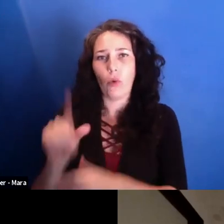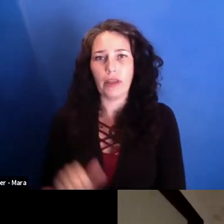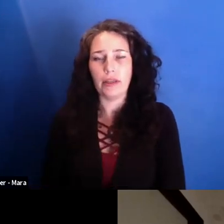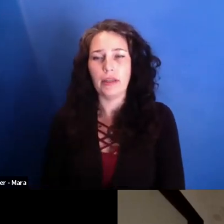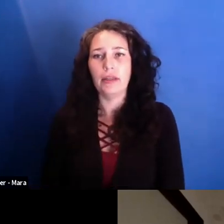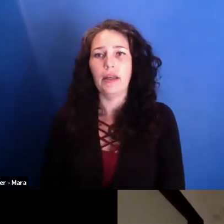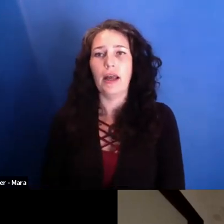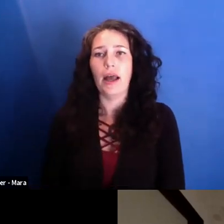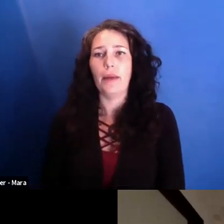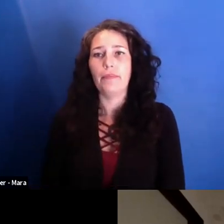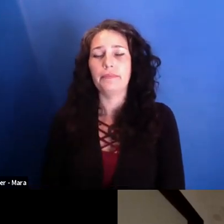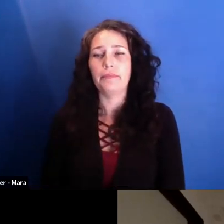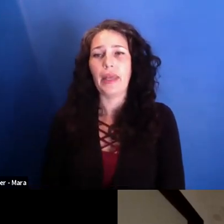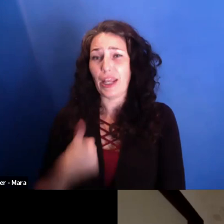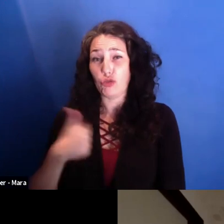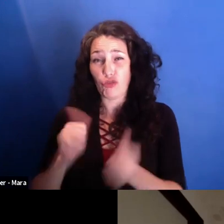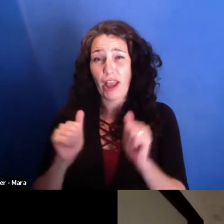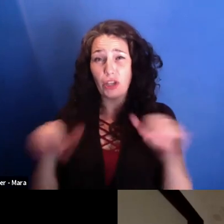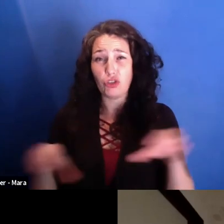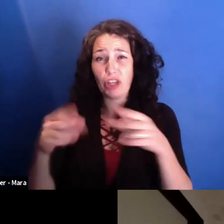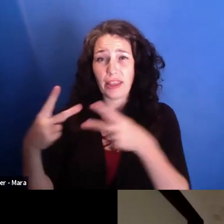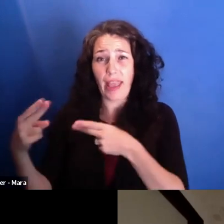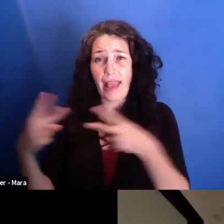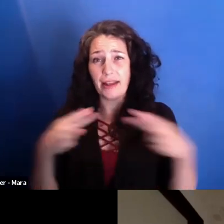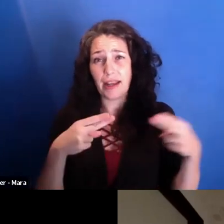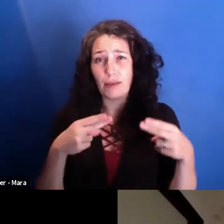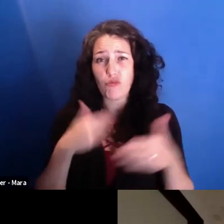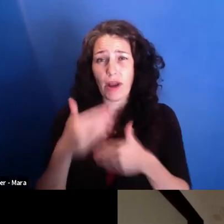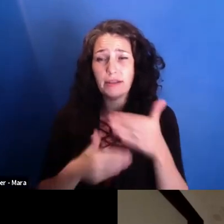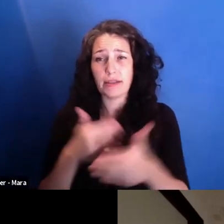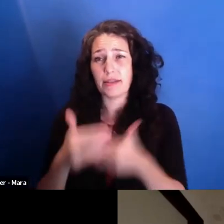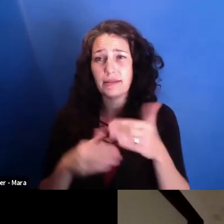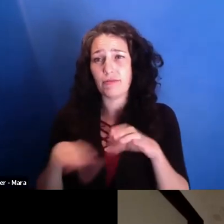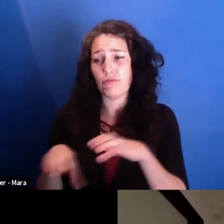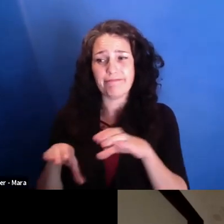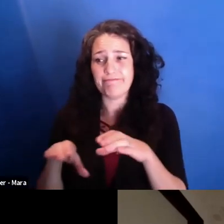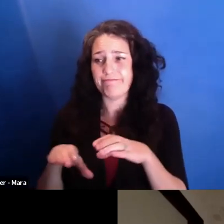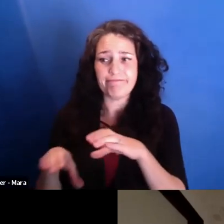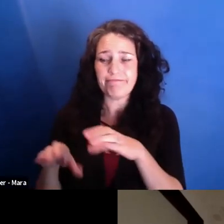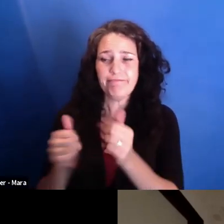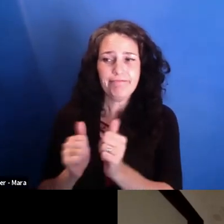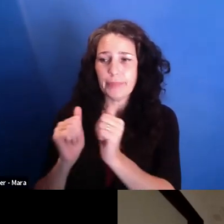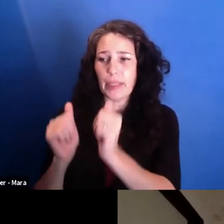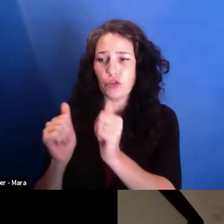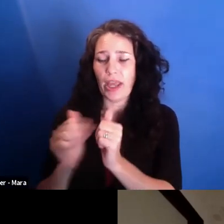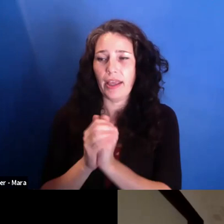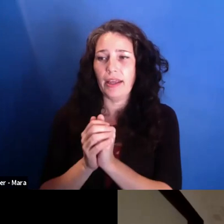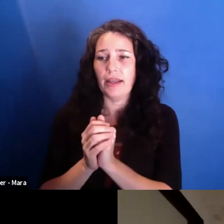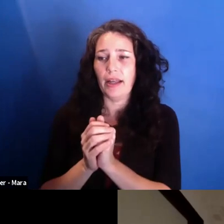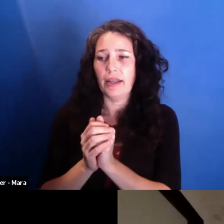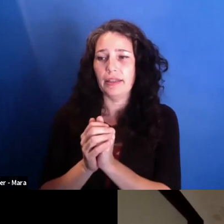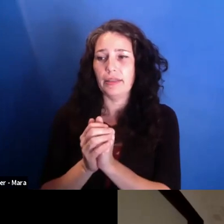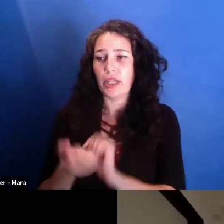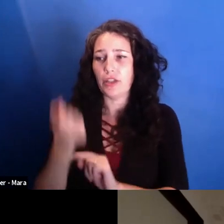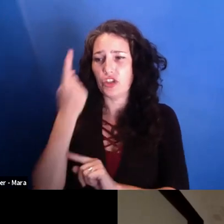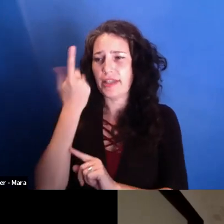to try to understand where the viewer might be at